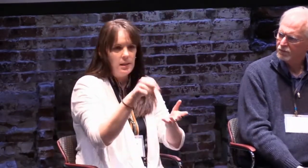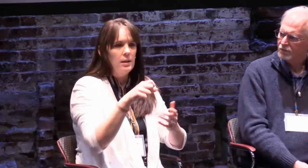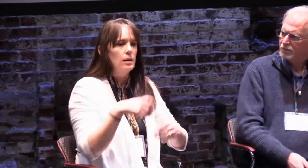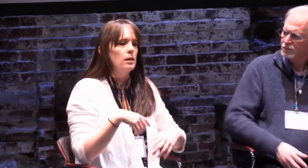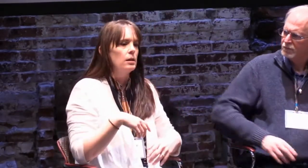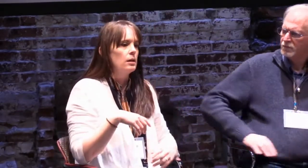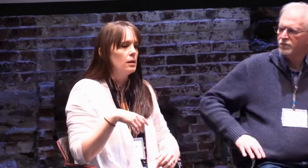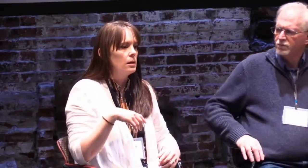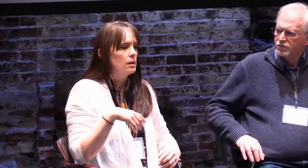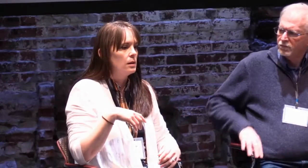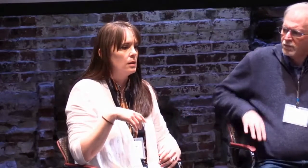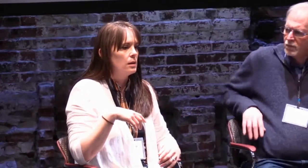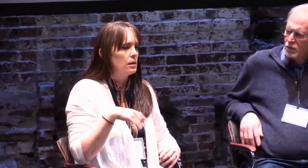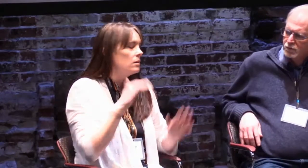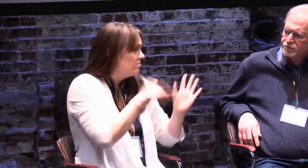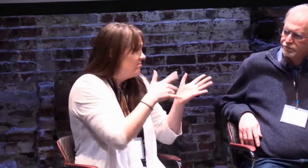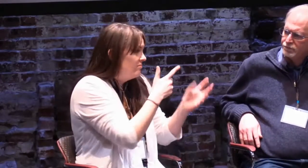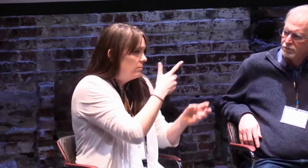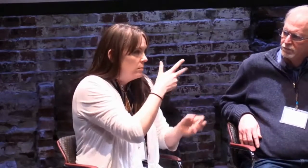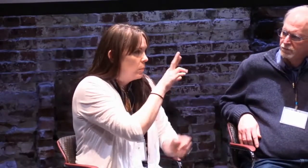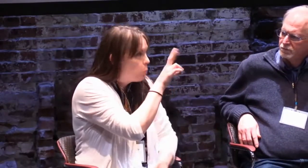to incorporate with me,